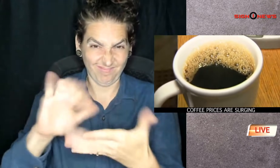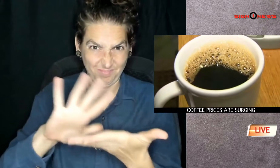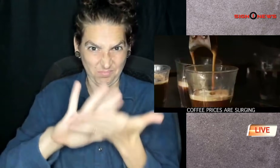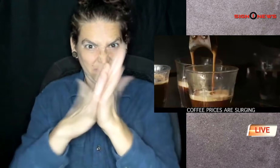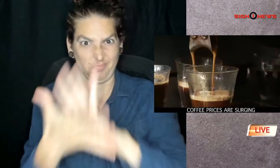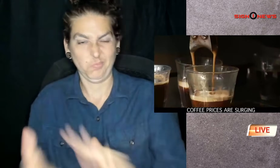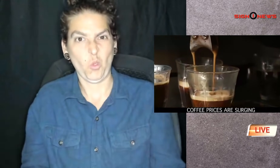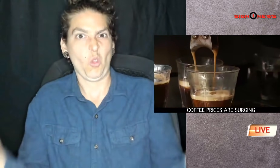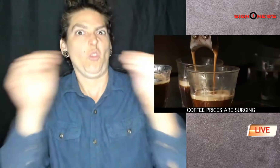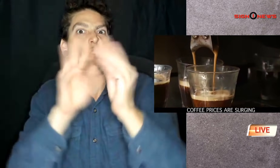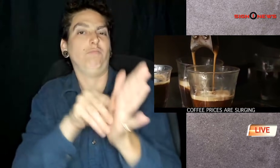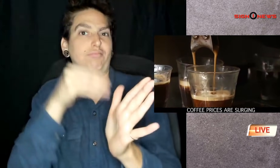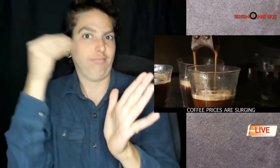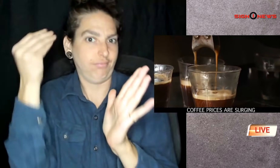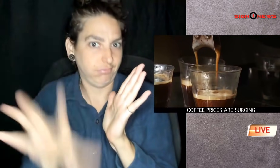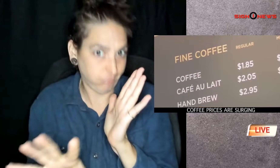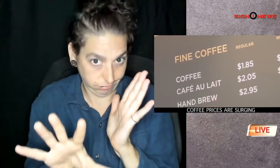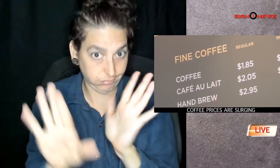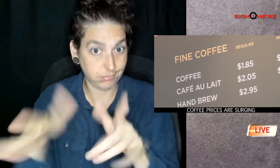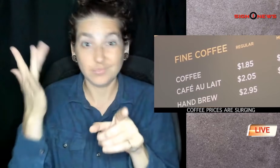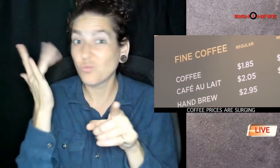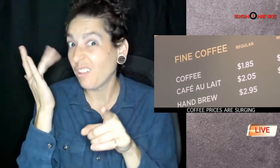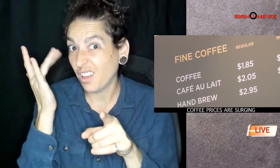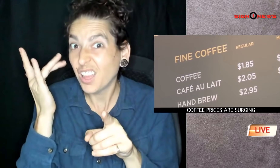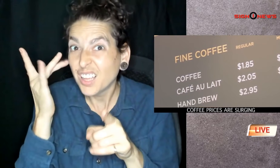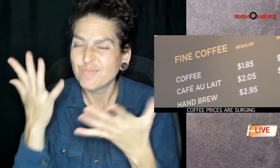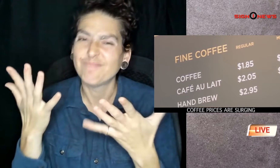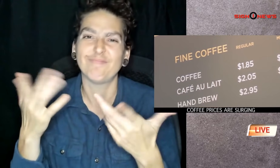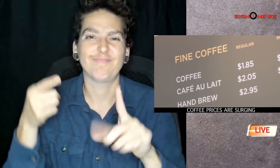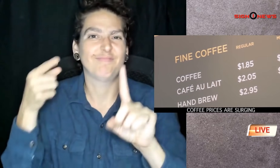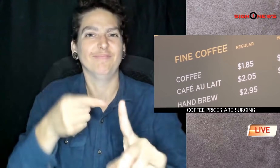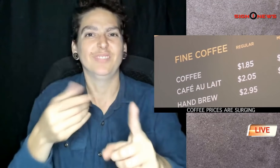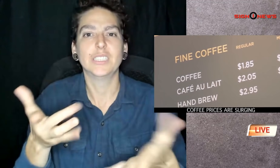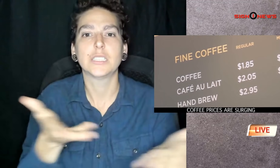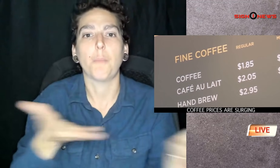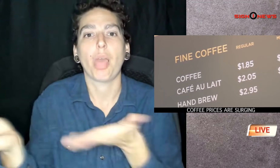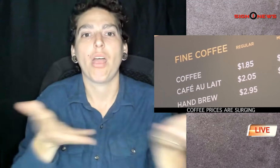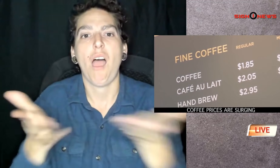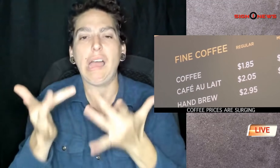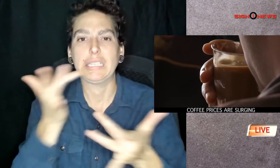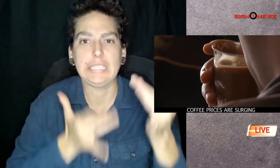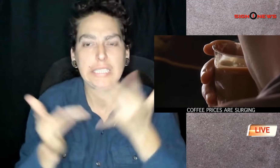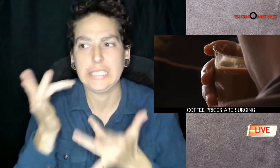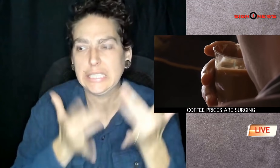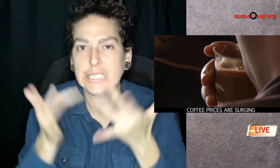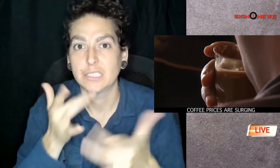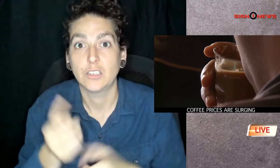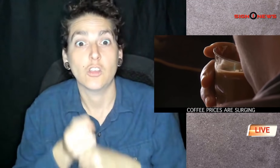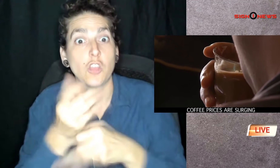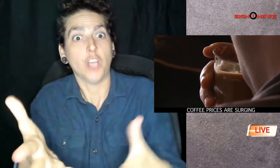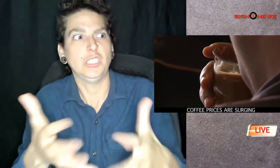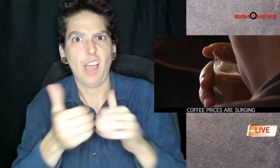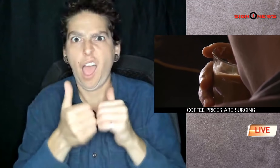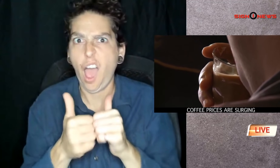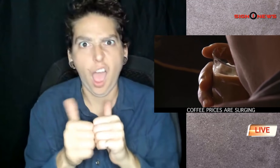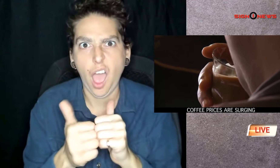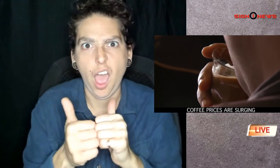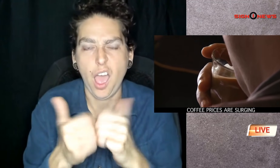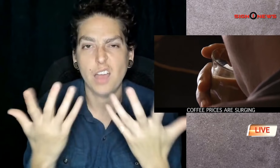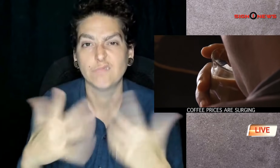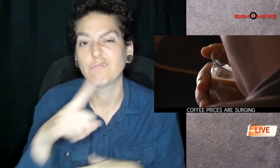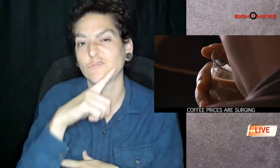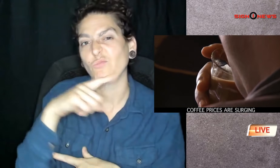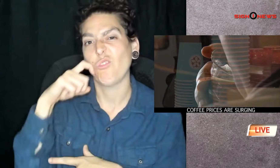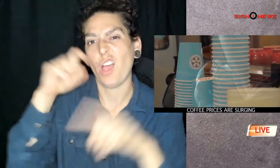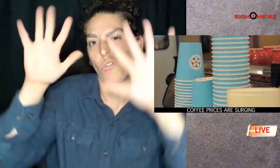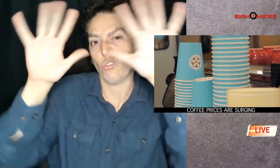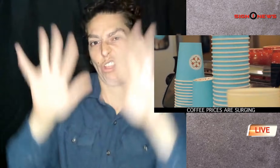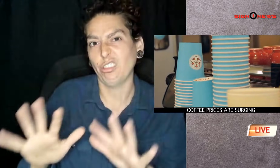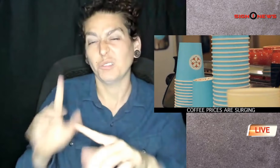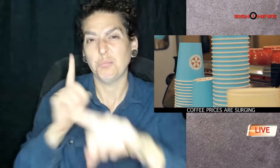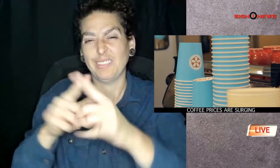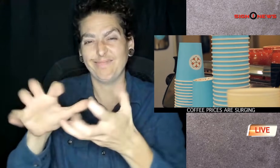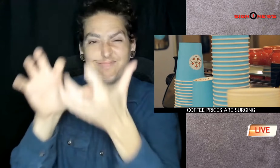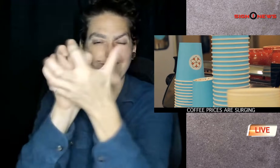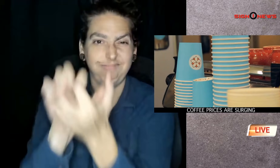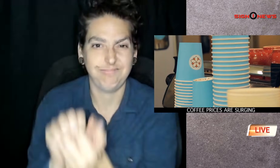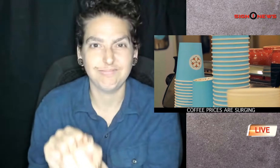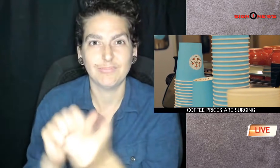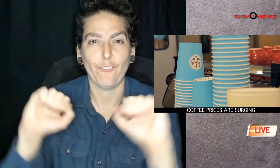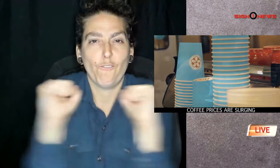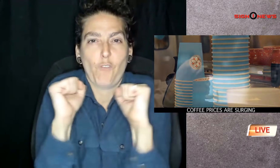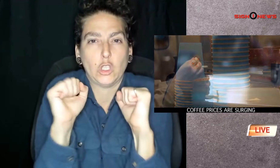to become more expensive due to supply shortages recently caused by dry weather and a devastating